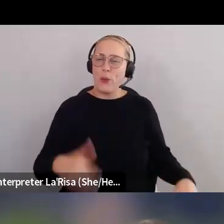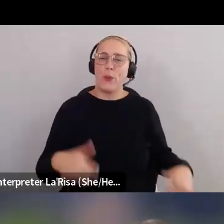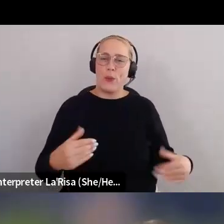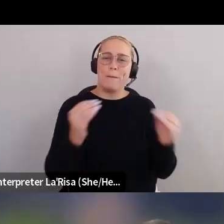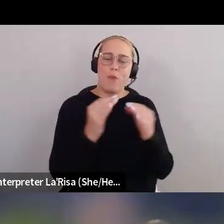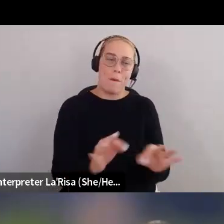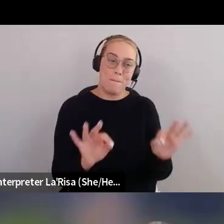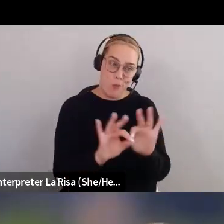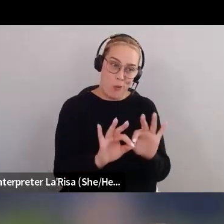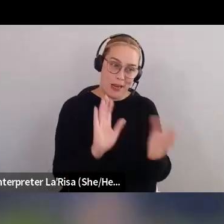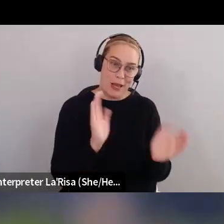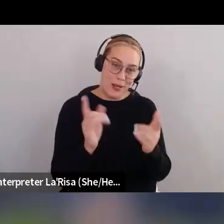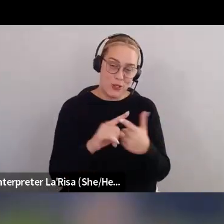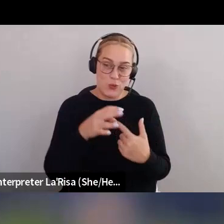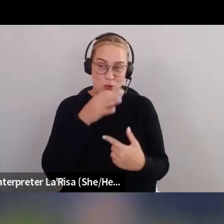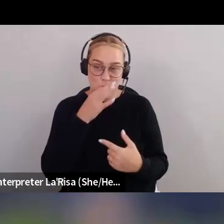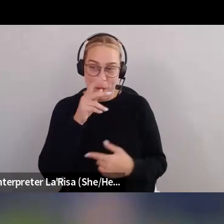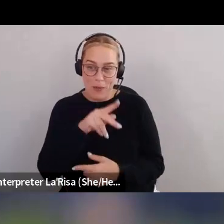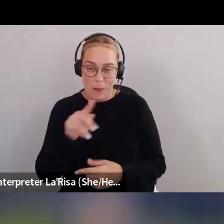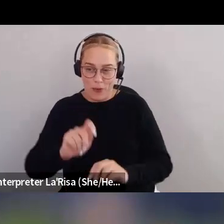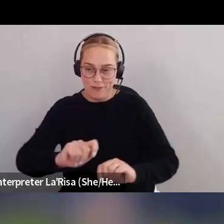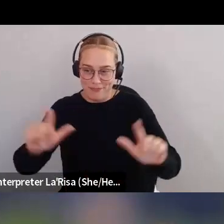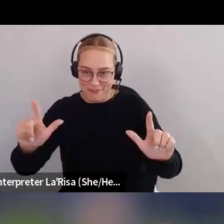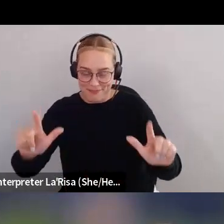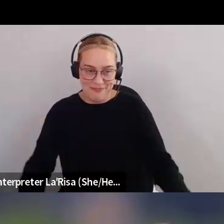a body inside, some graveyard stuff. And this is only half of my yard. I